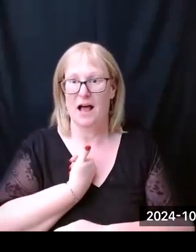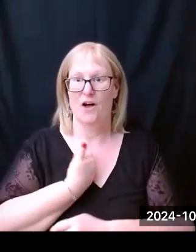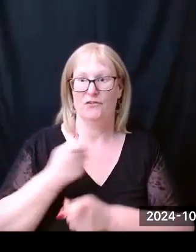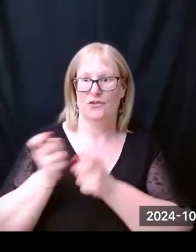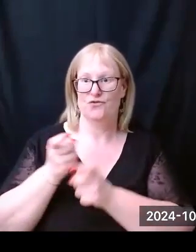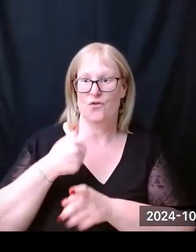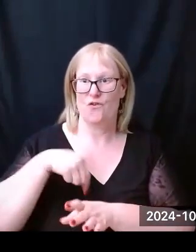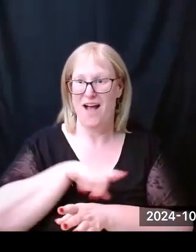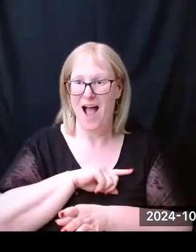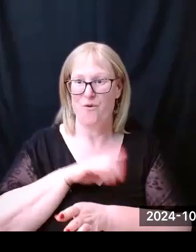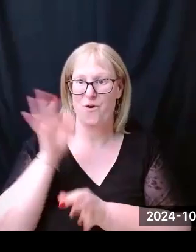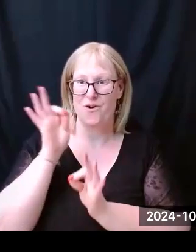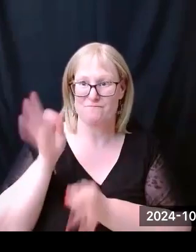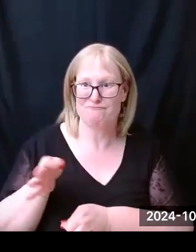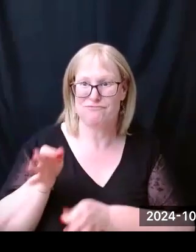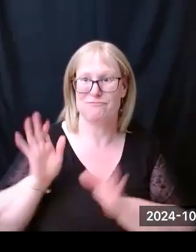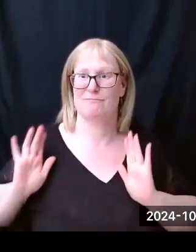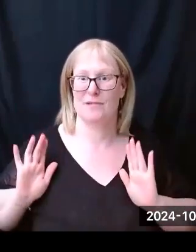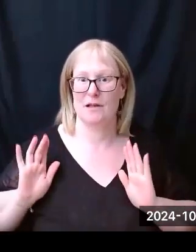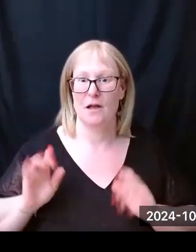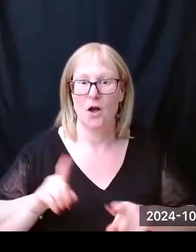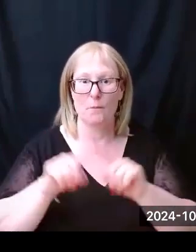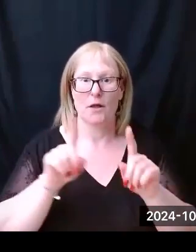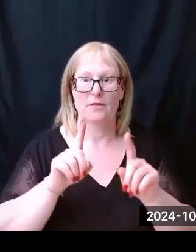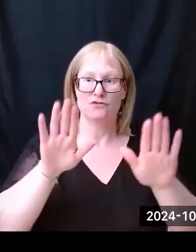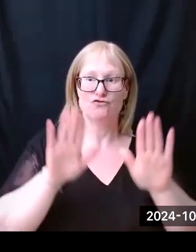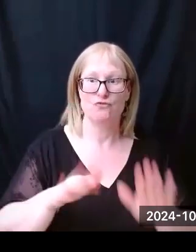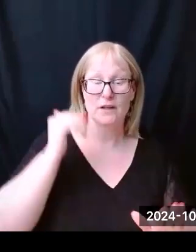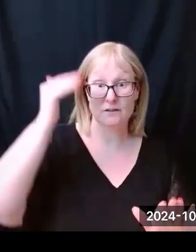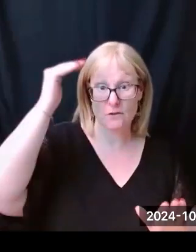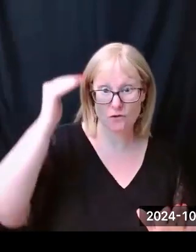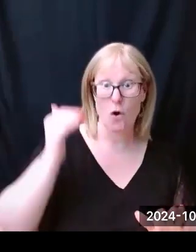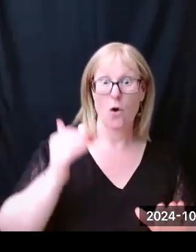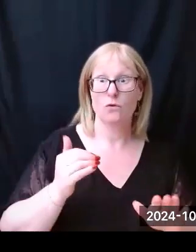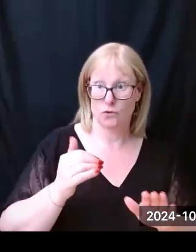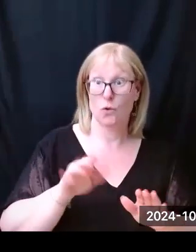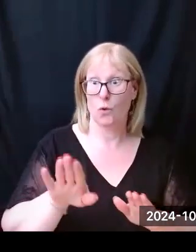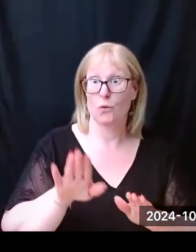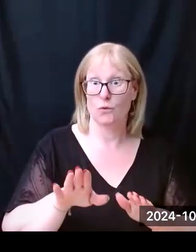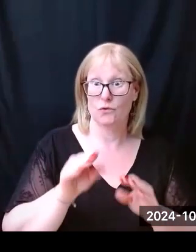And again, that is great as an adult who's paving the way, who has a skill set.